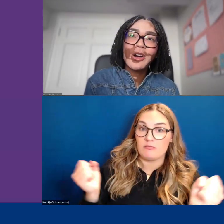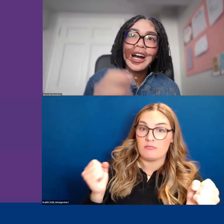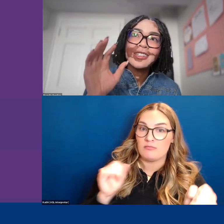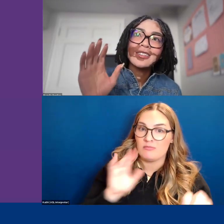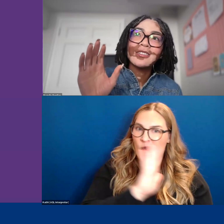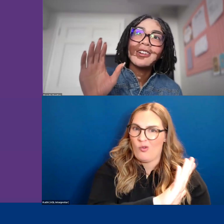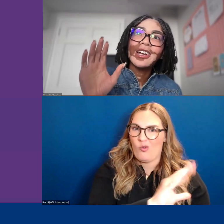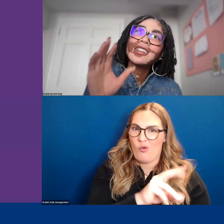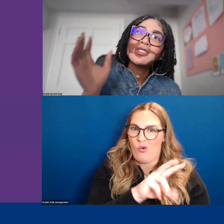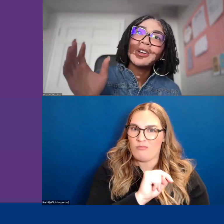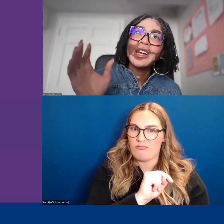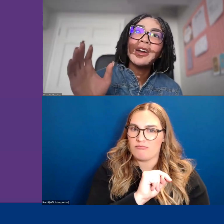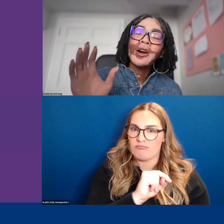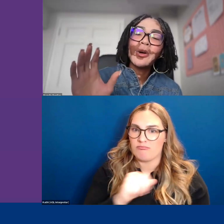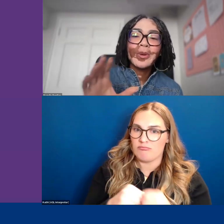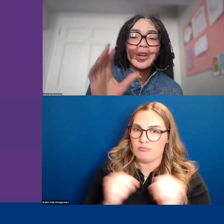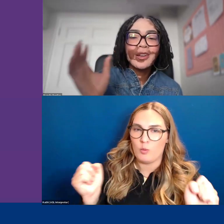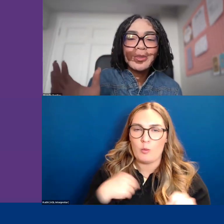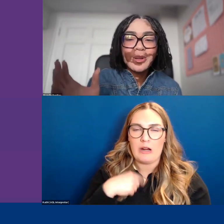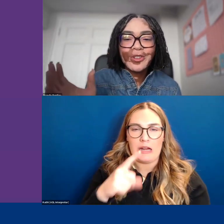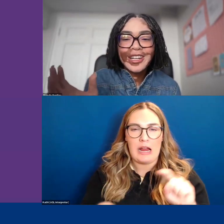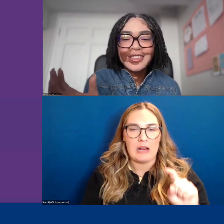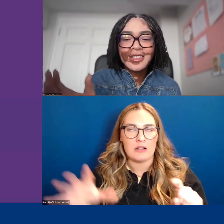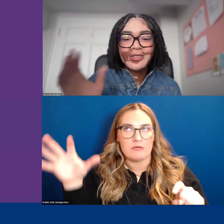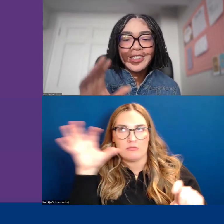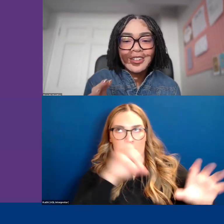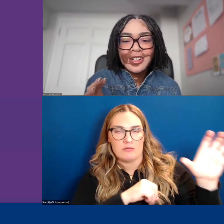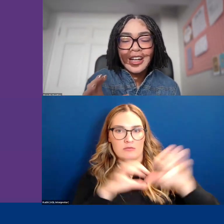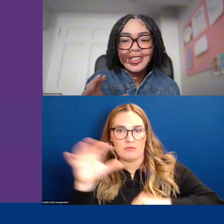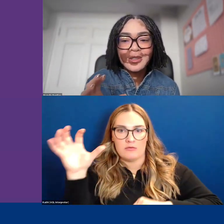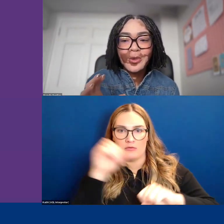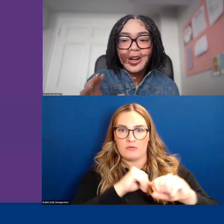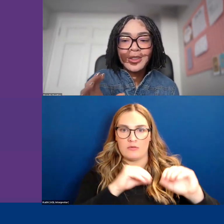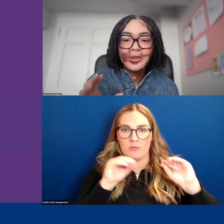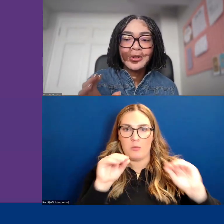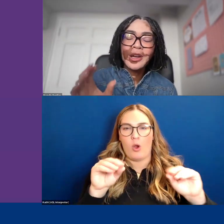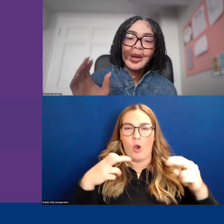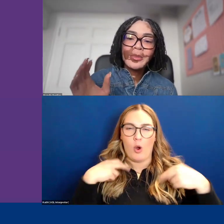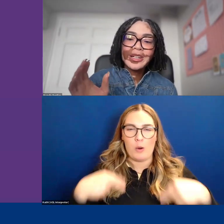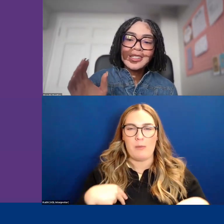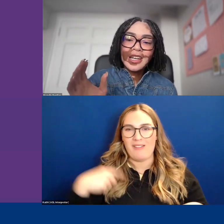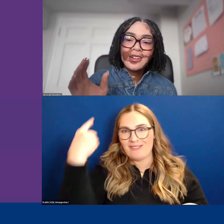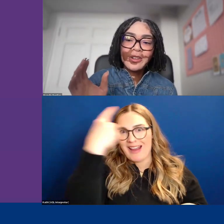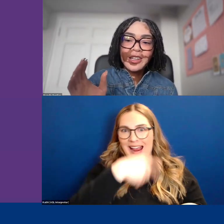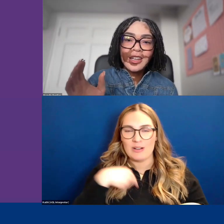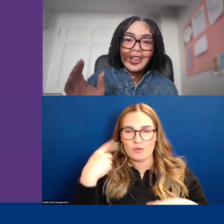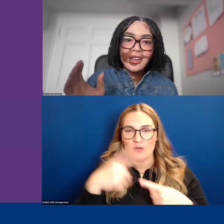try to illustrate or put a human face to the research that I just walked through but instead really thinking